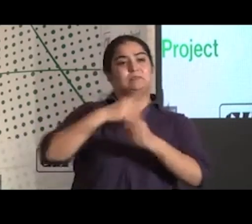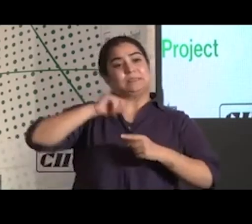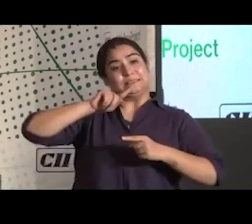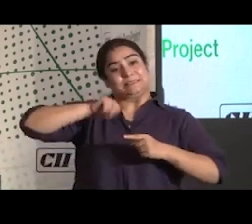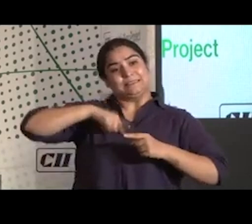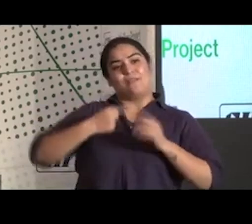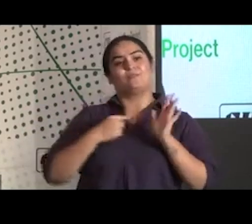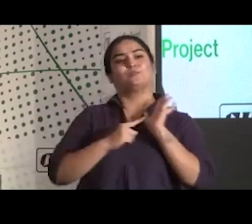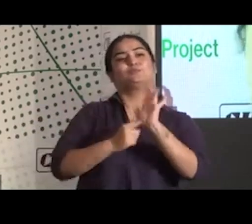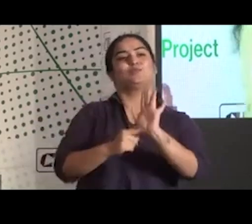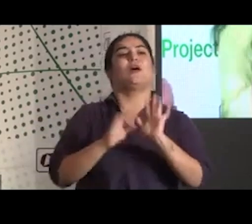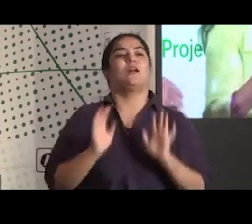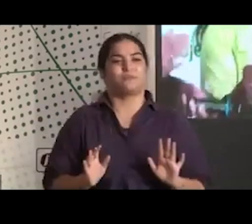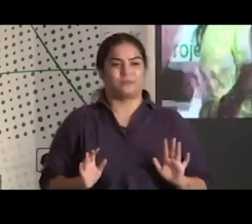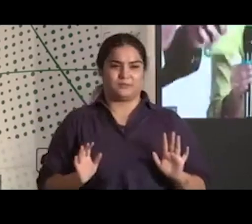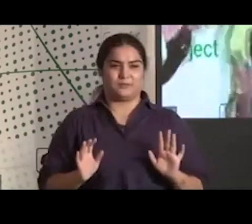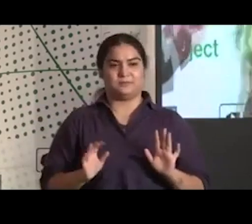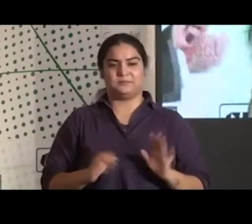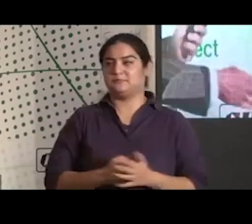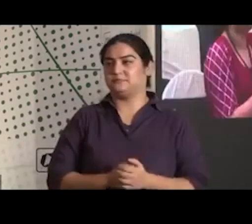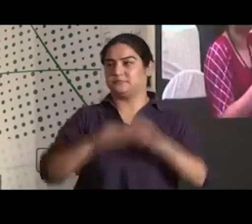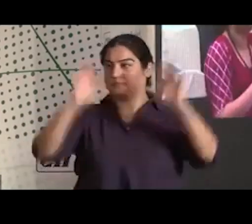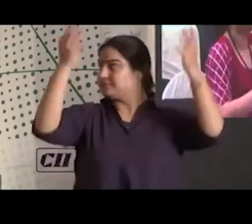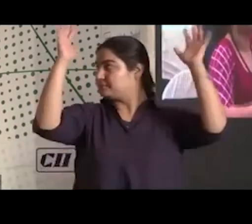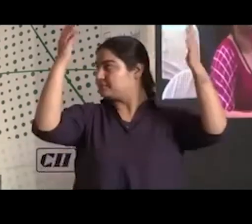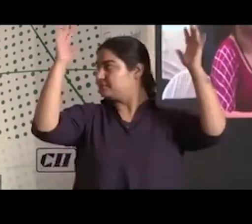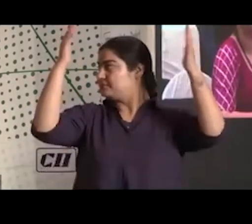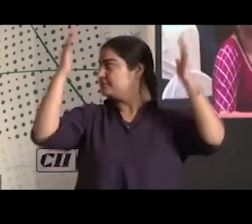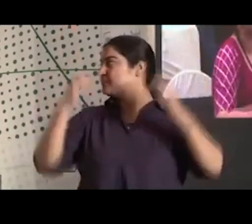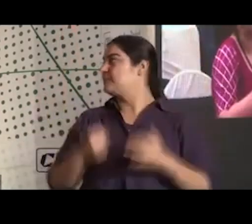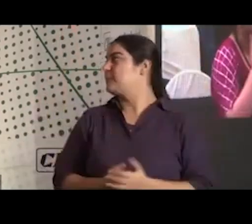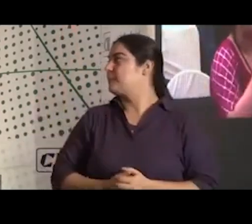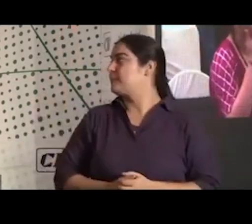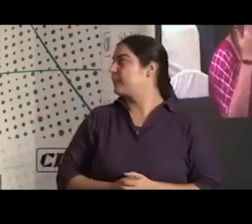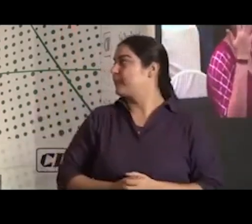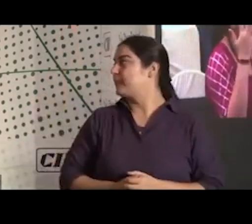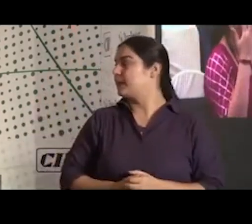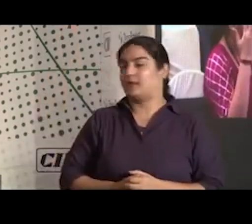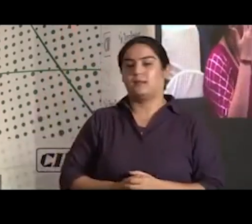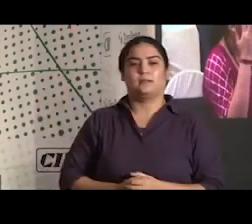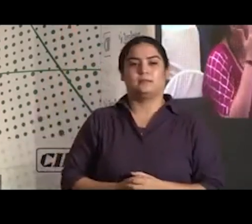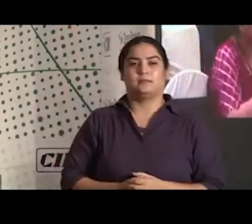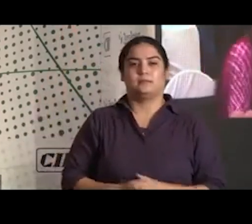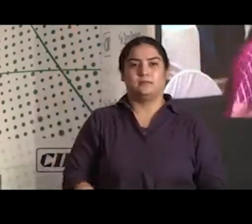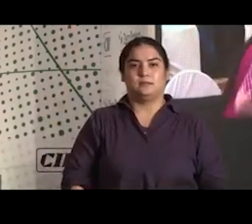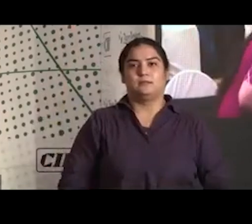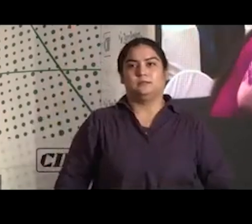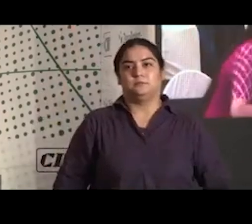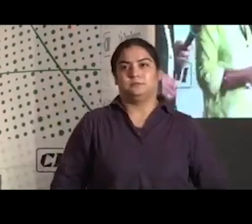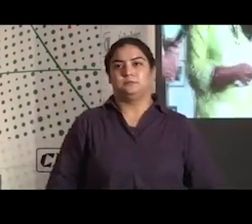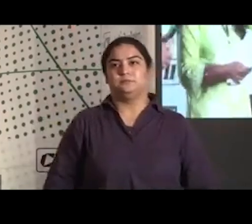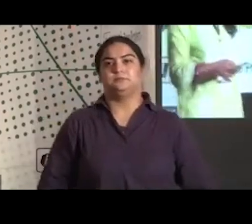Thank you.